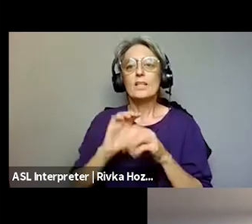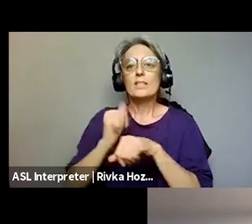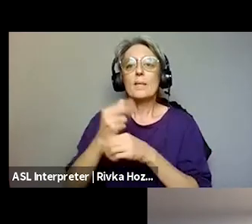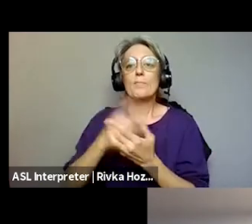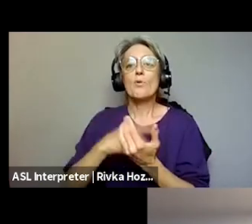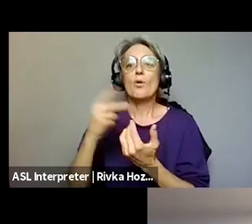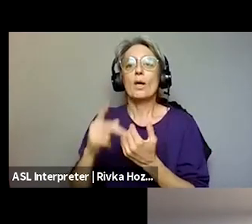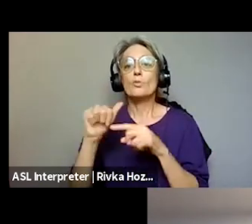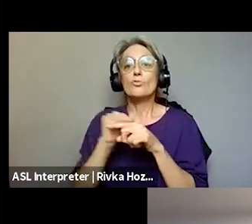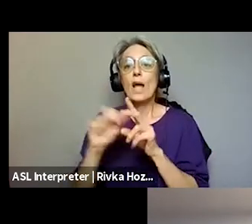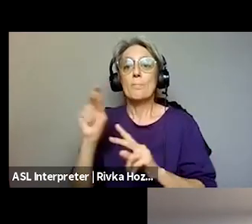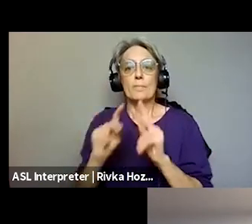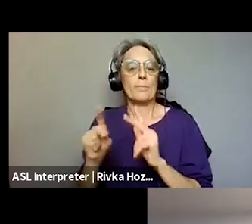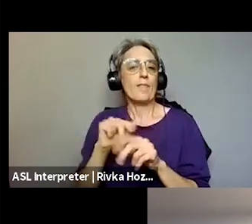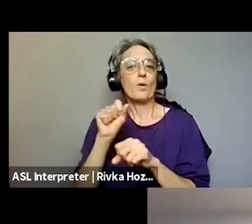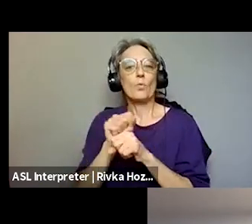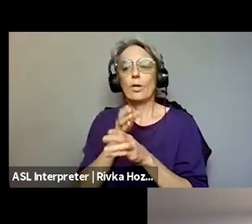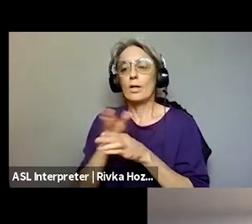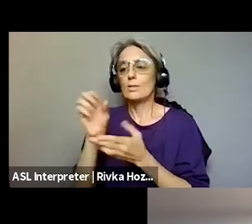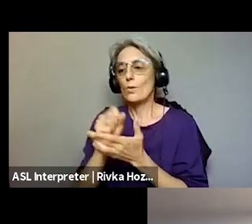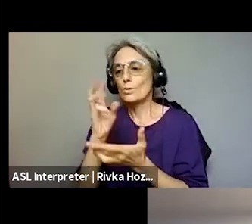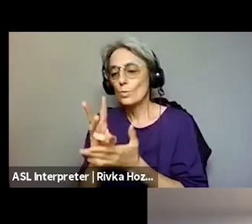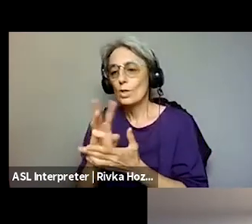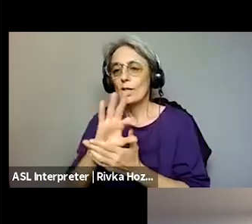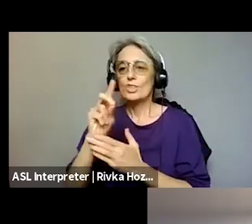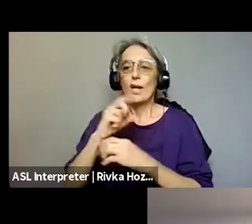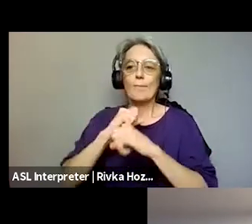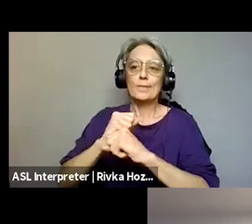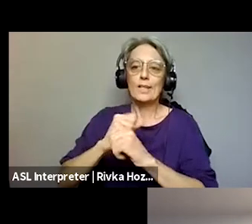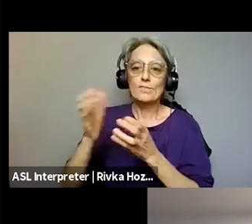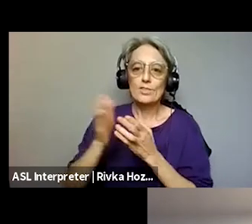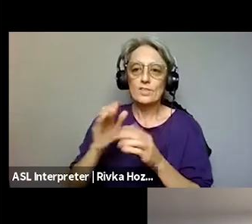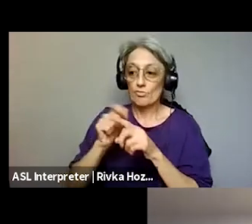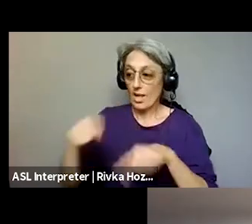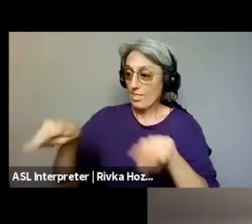work in social work and child protective services on how to provide better support to parents with